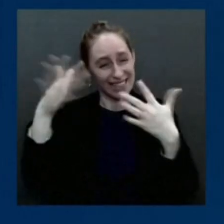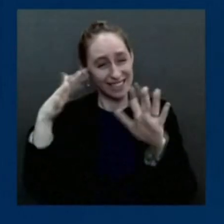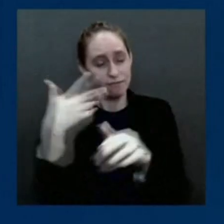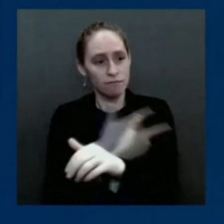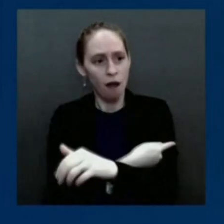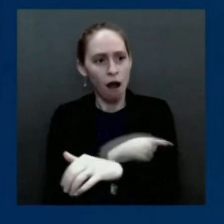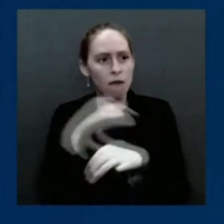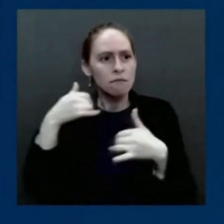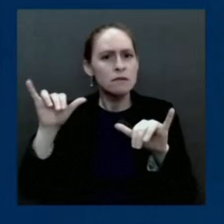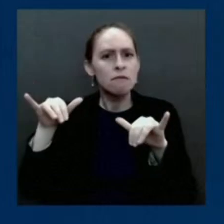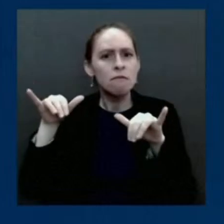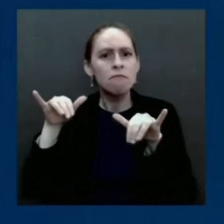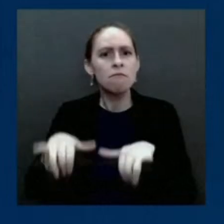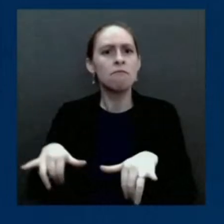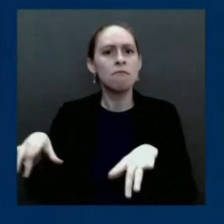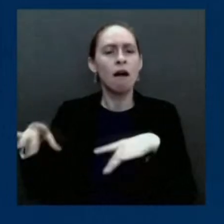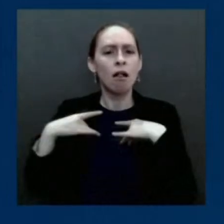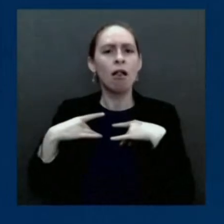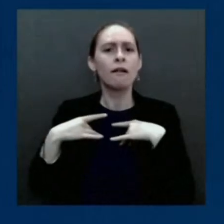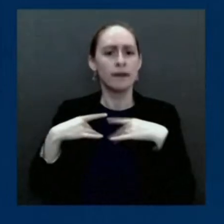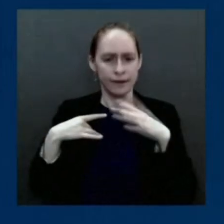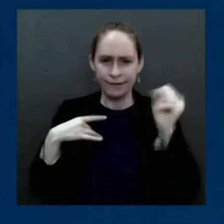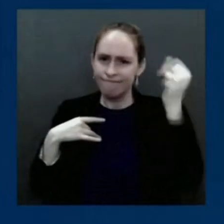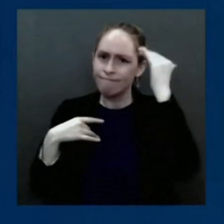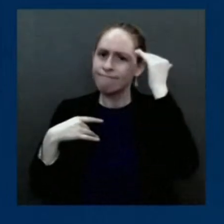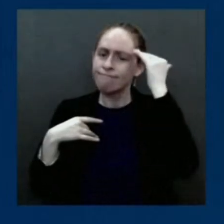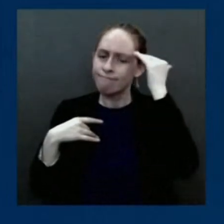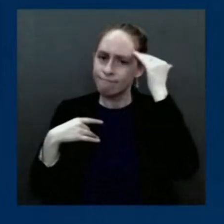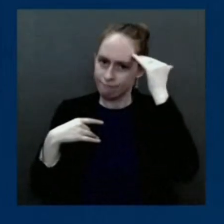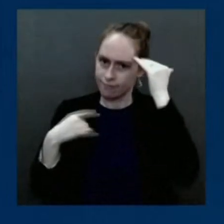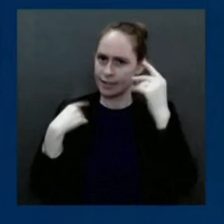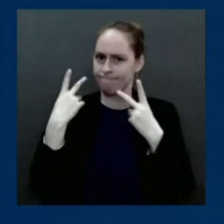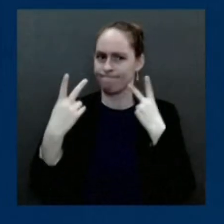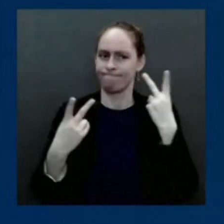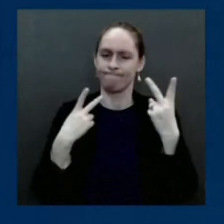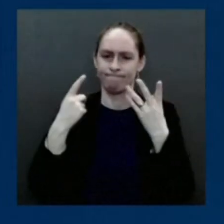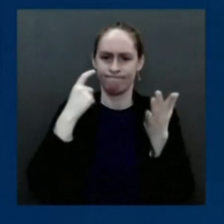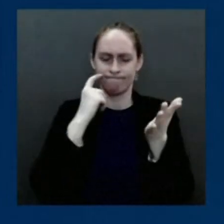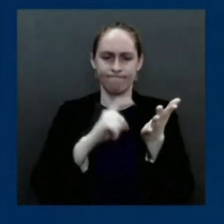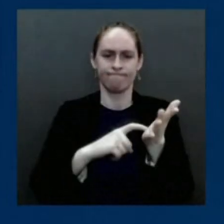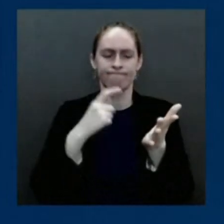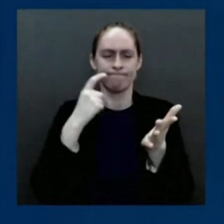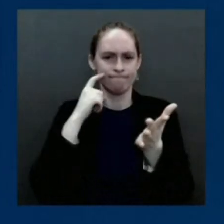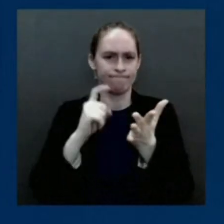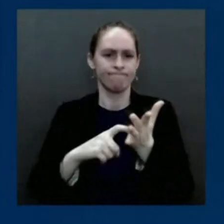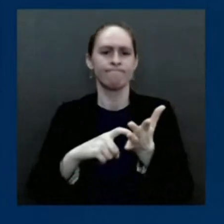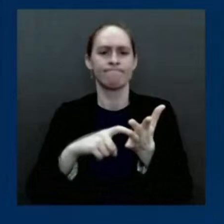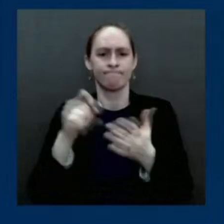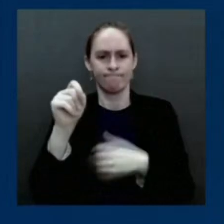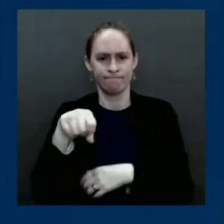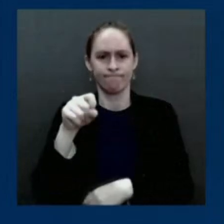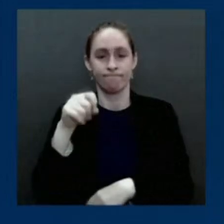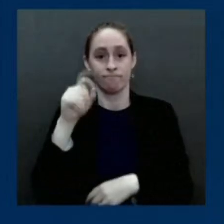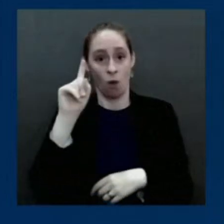NUMBER OF TESTS LOOKING AT THE AFFECT OF OMICRON ON THE